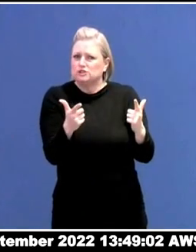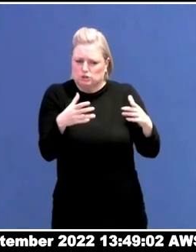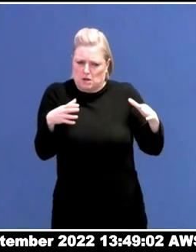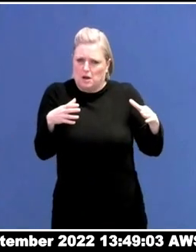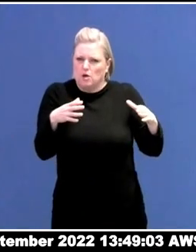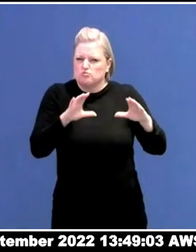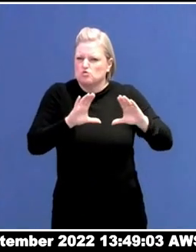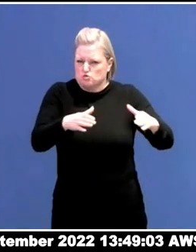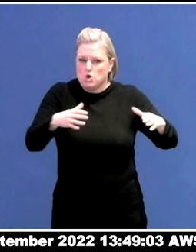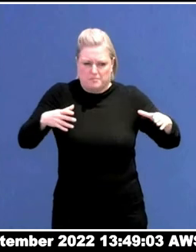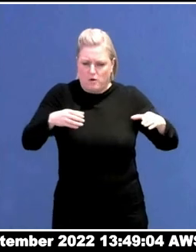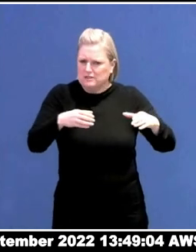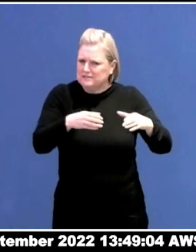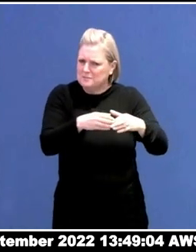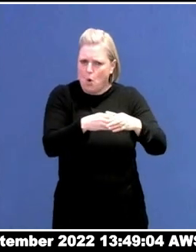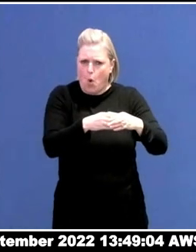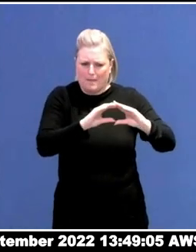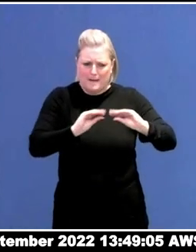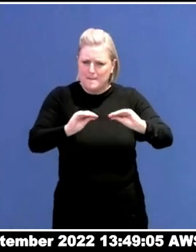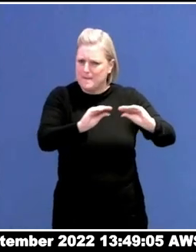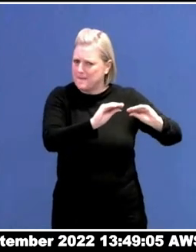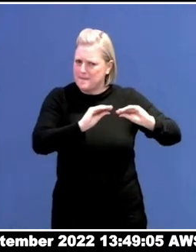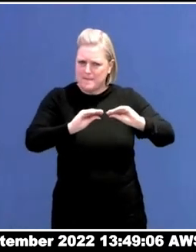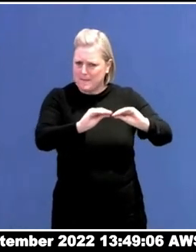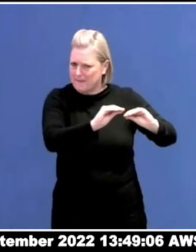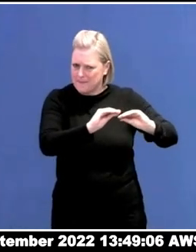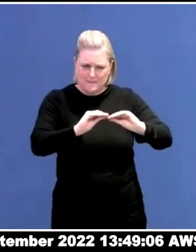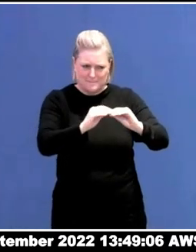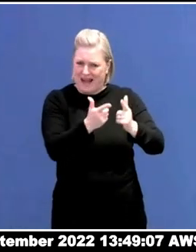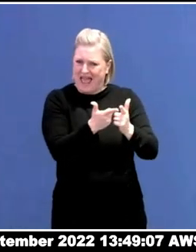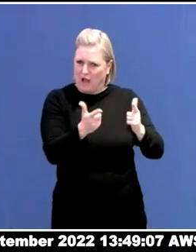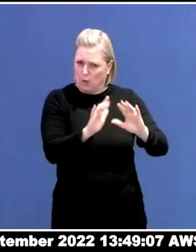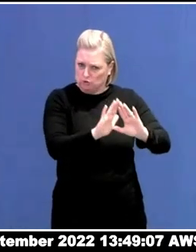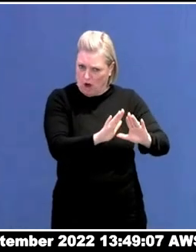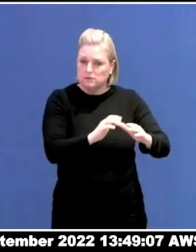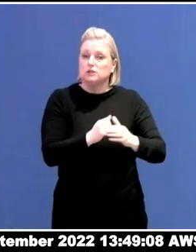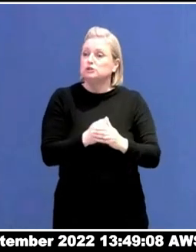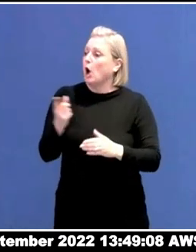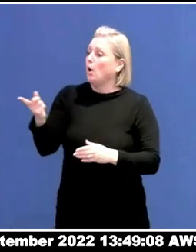How are you going to assess them? And the assessments are complex.